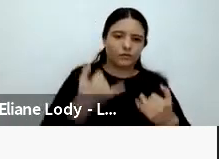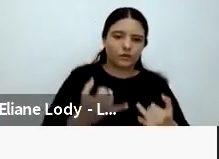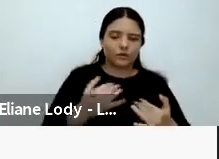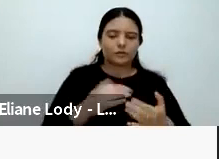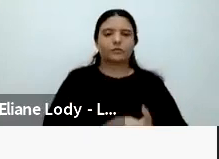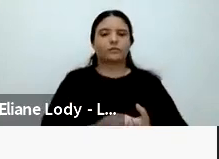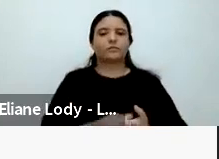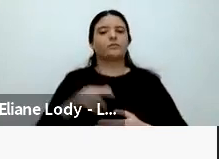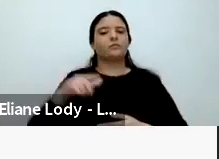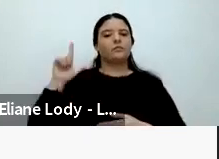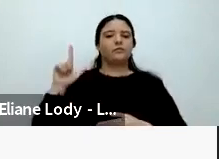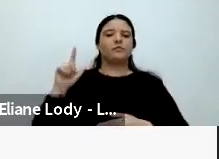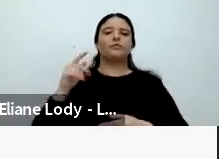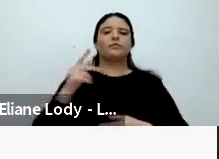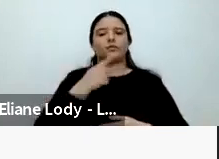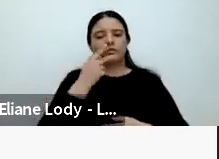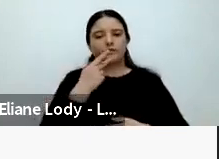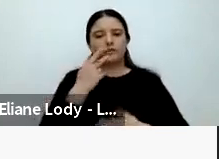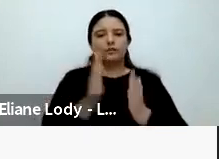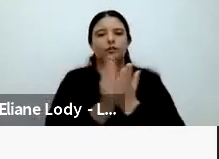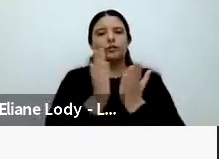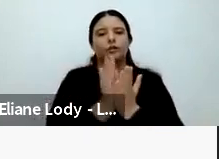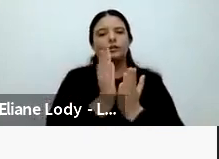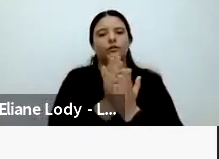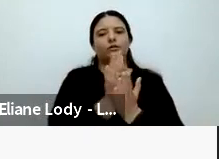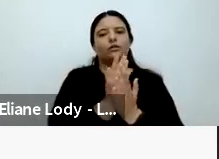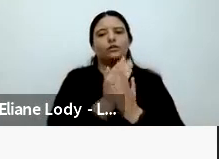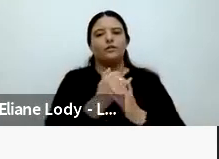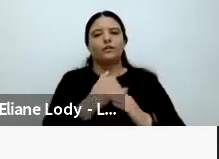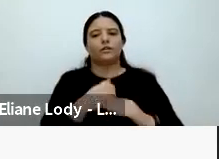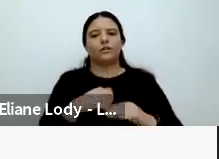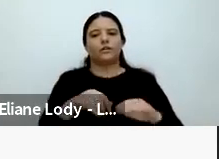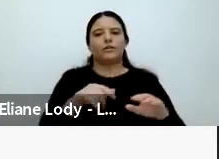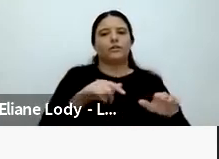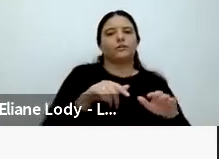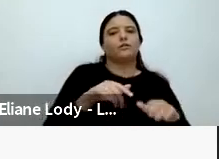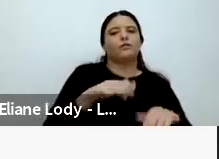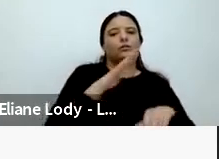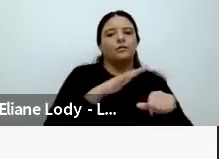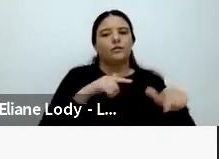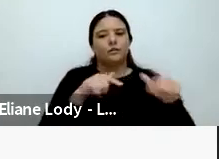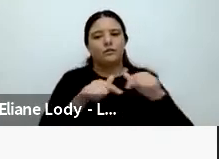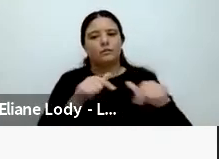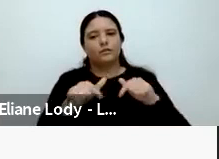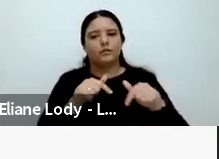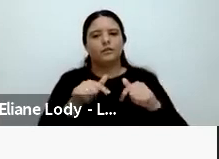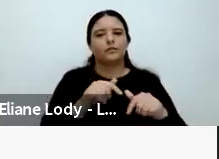And so, I was telling you earlier about this book that I'm working on with. Alice Alison scared and scared.